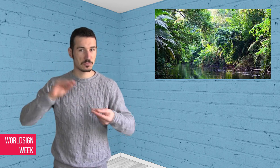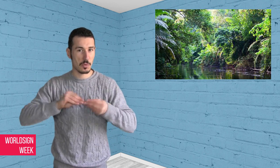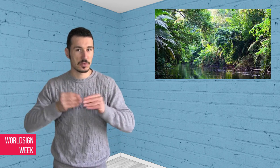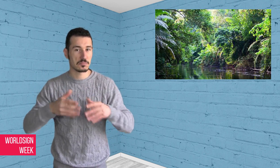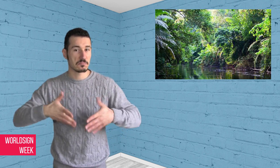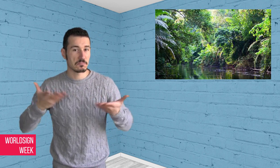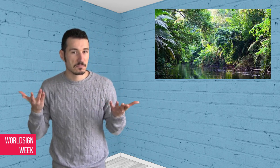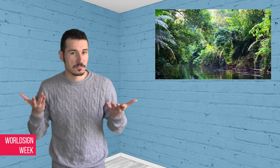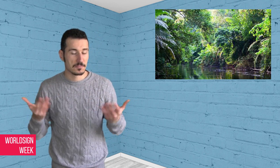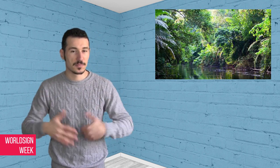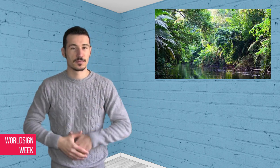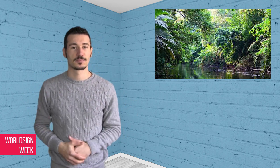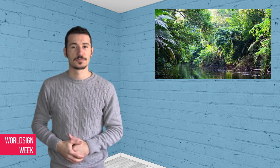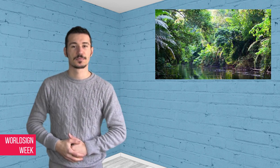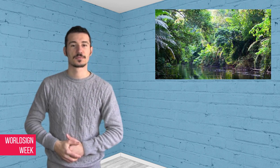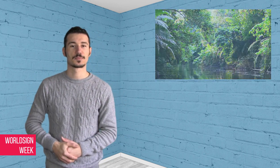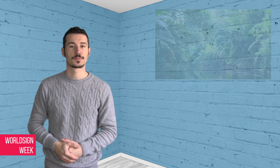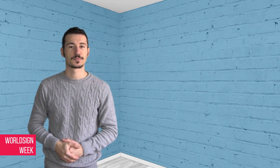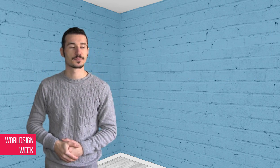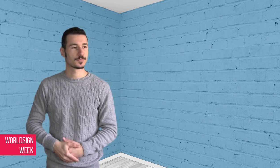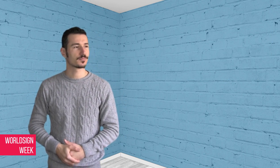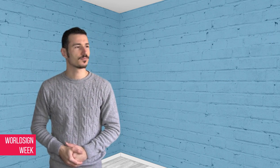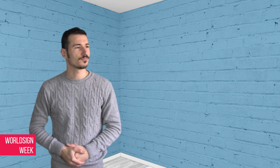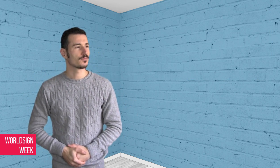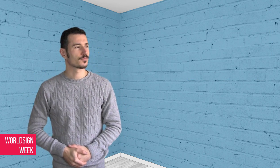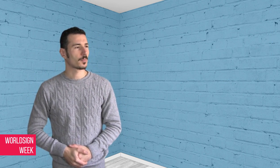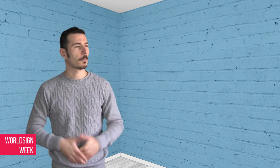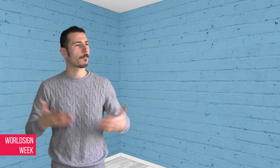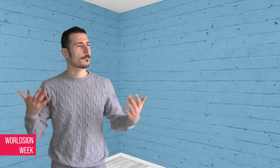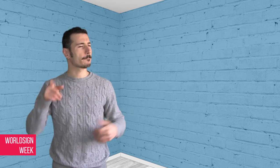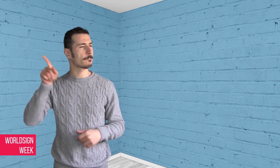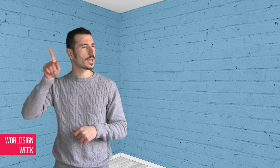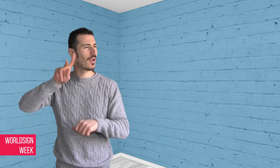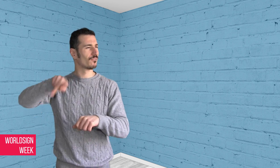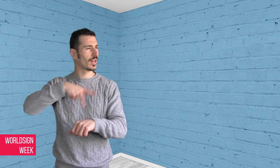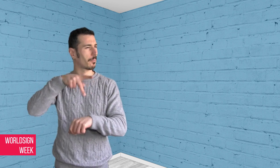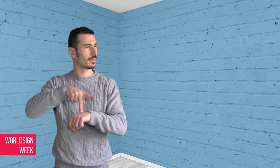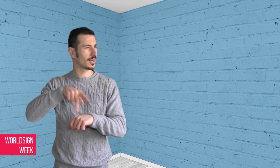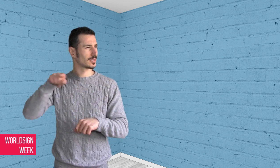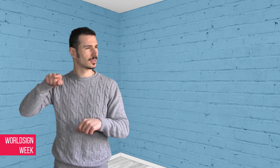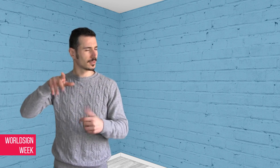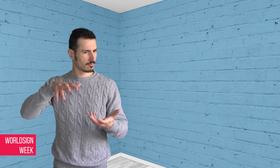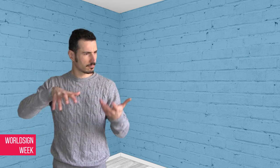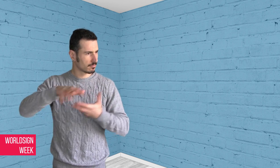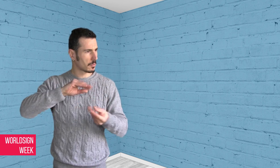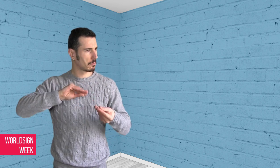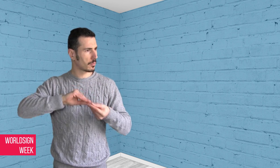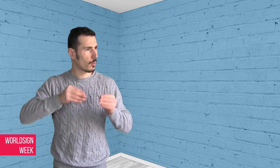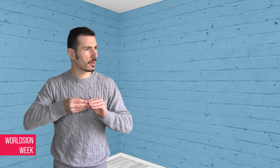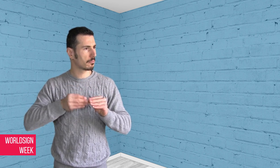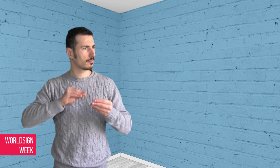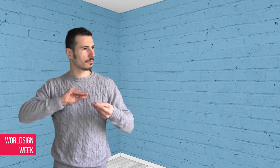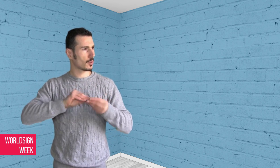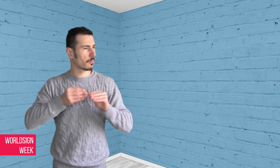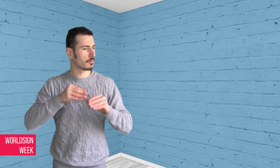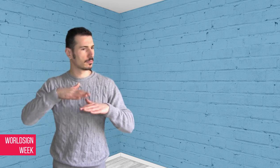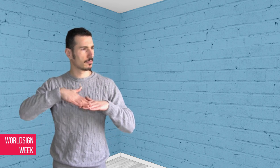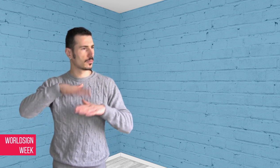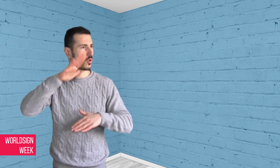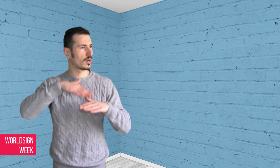profits, but at what cost? The situation in the Philippines is getting